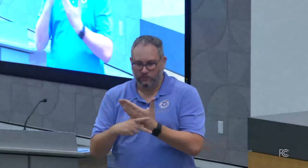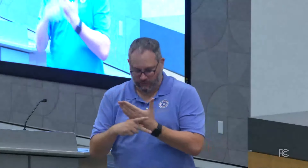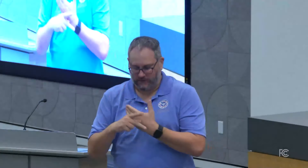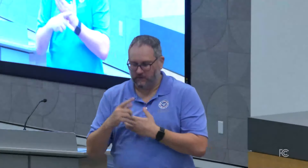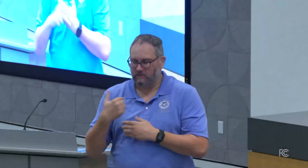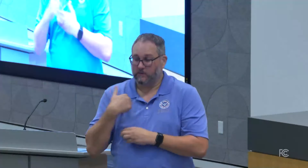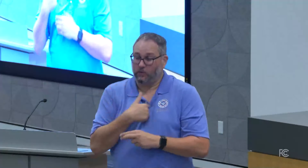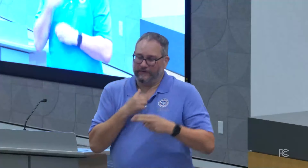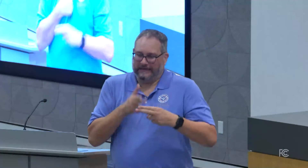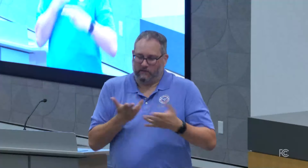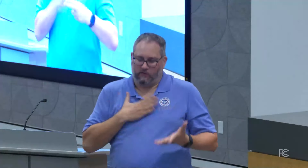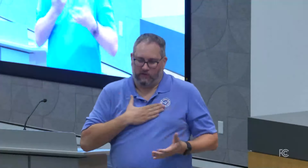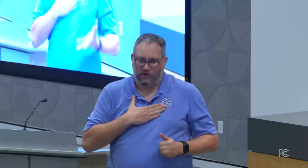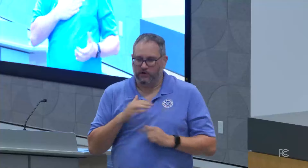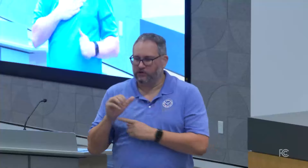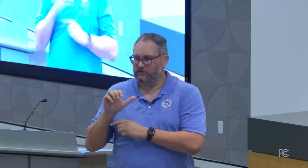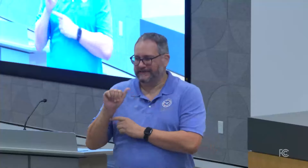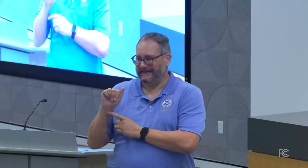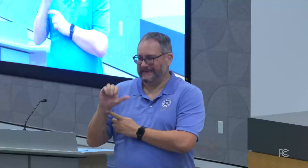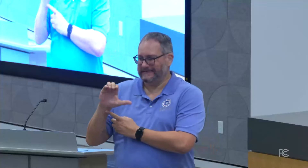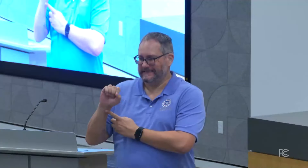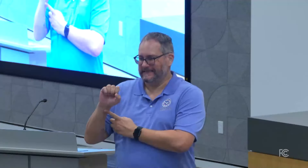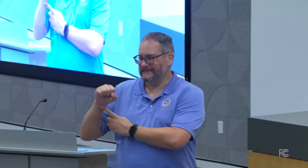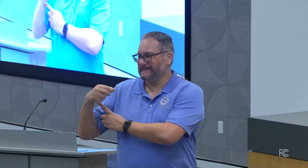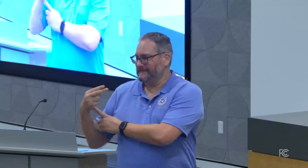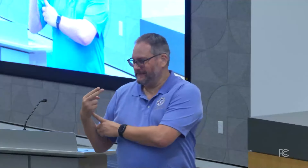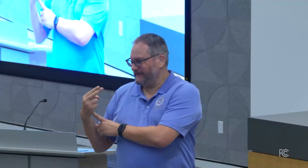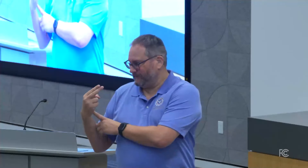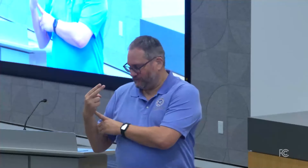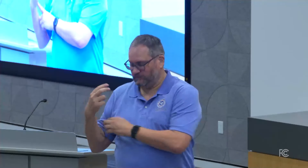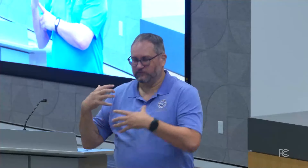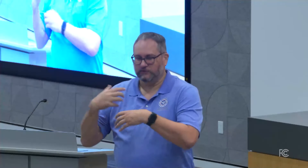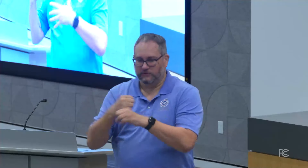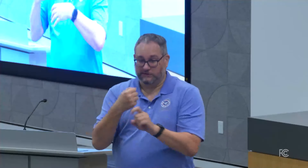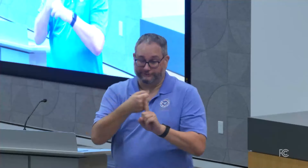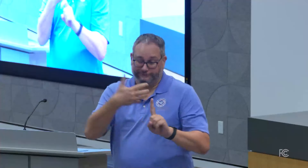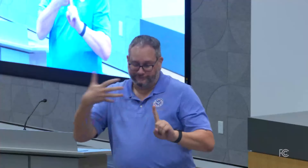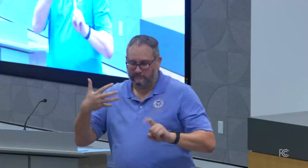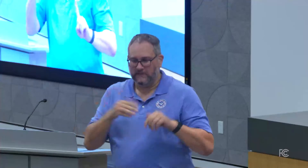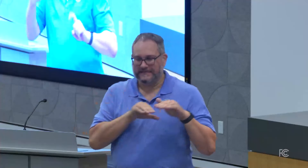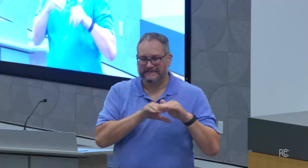EVERYONE CAN SEE ME. SO AT FEMA, WE'RE NOW IN THE PROCESS OF DEPLOYING THE DVC